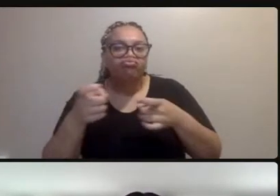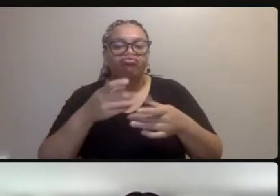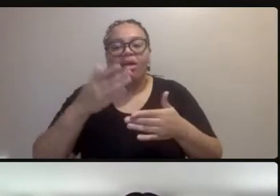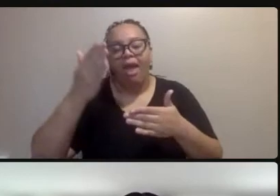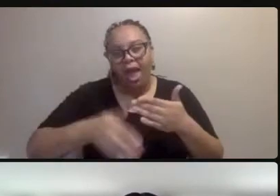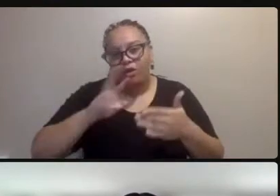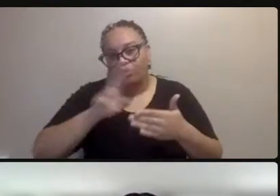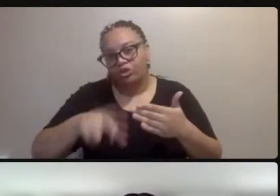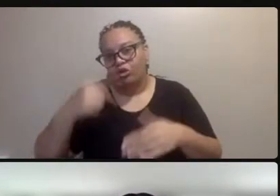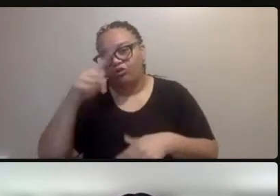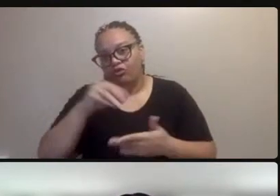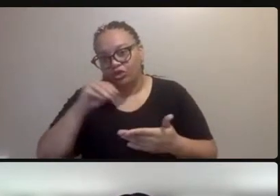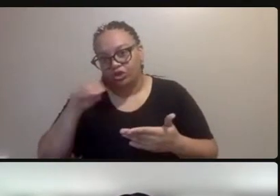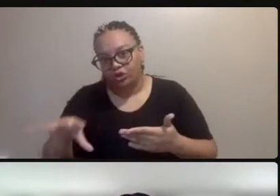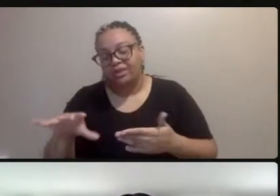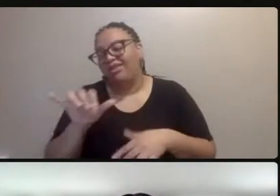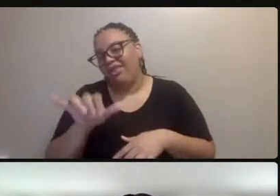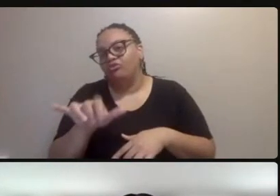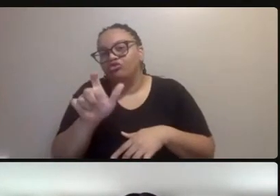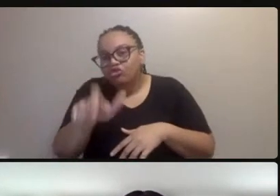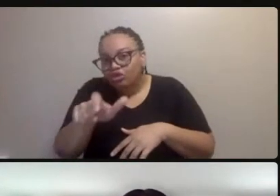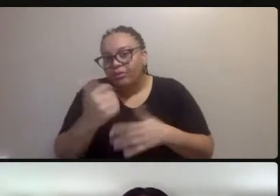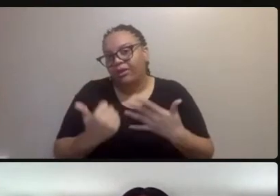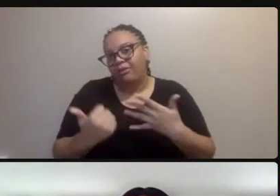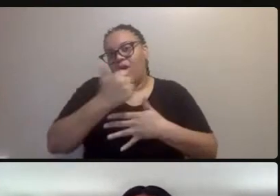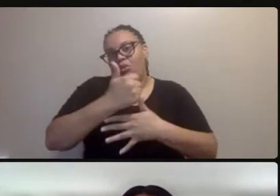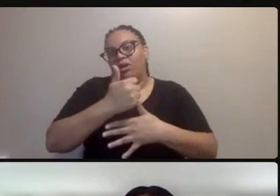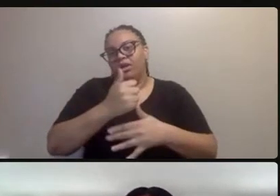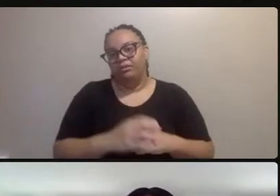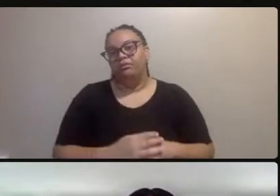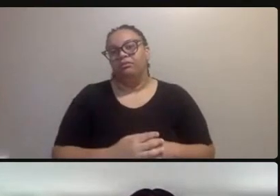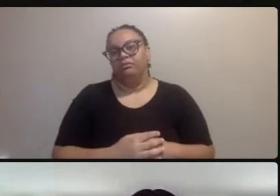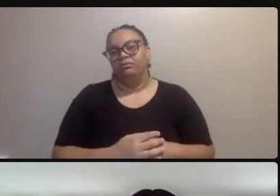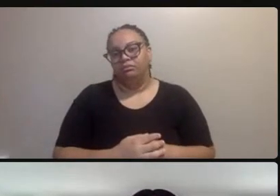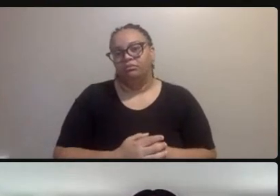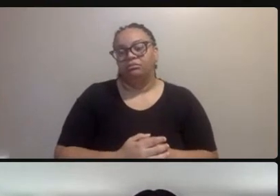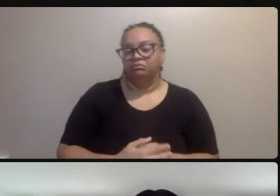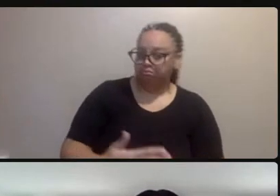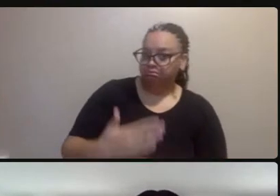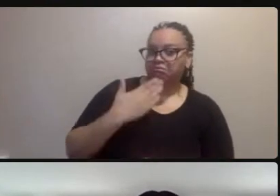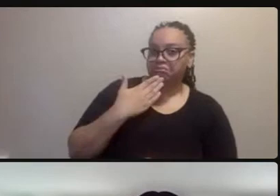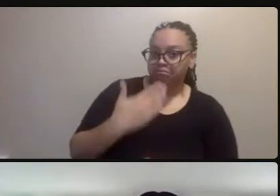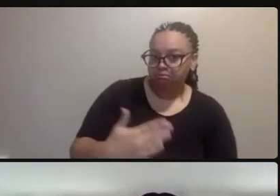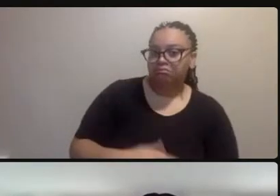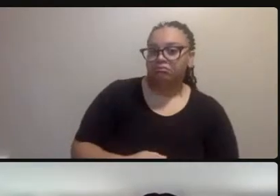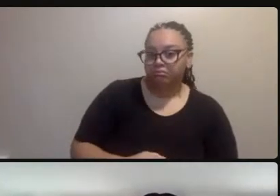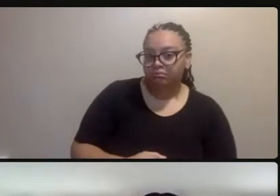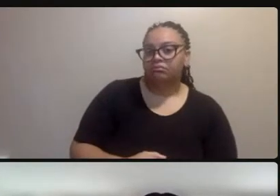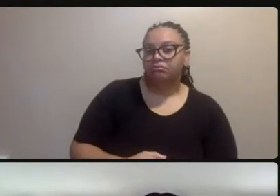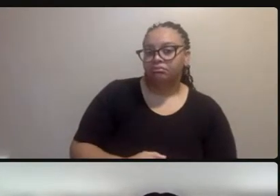OTHERS OPINIONS BUT ALWAYS GOVERNING WITH THE EMPHASIS ON